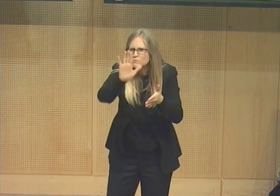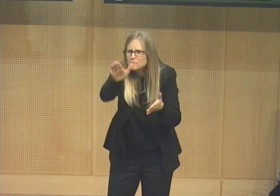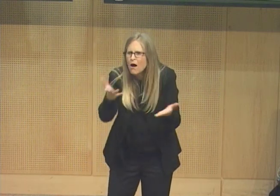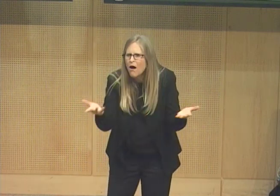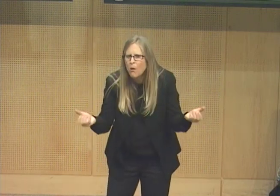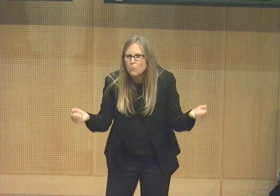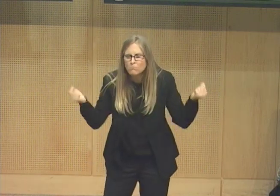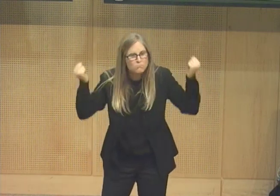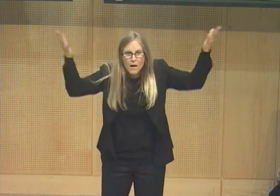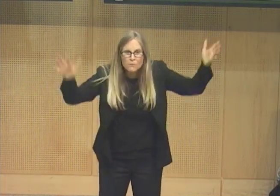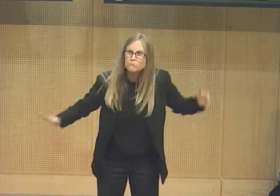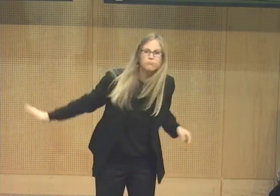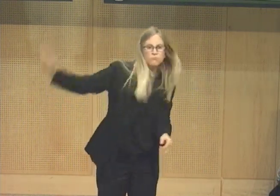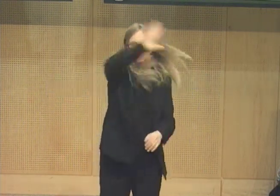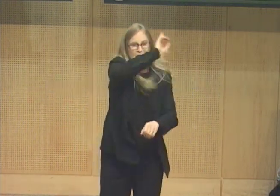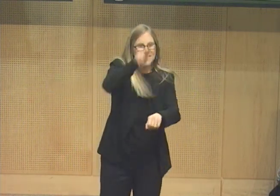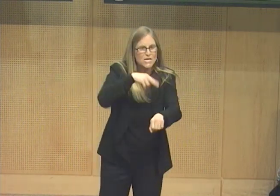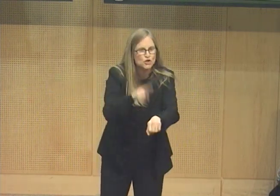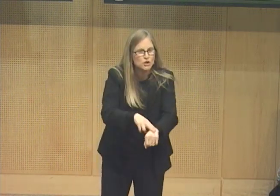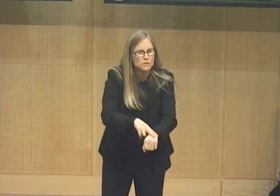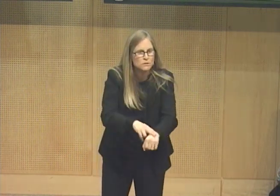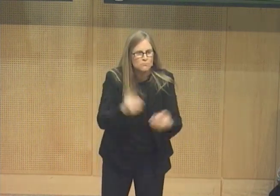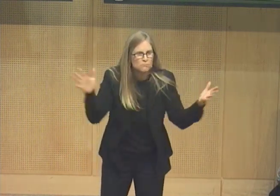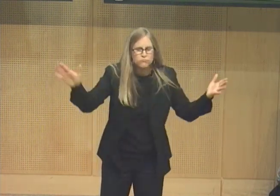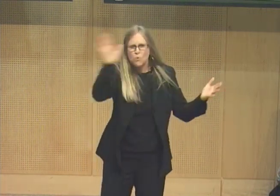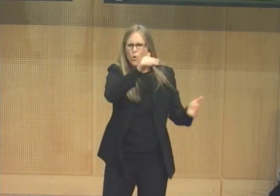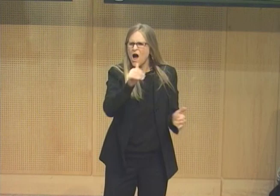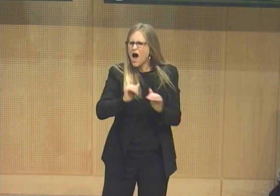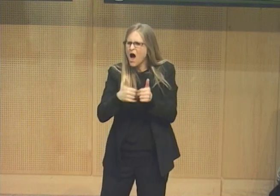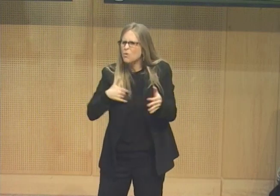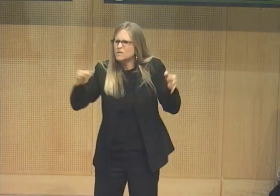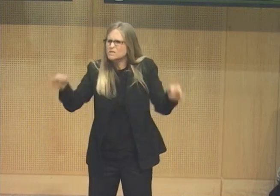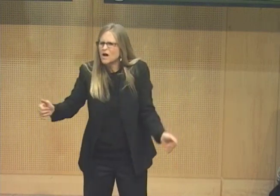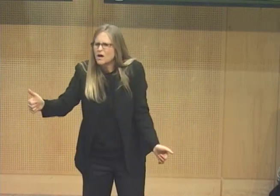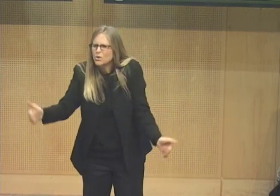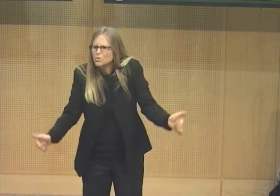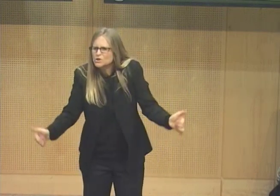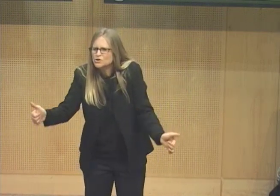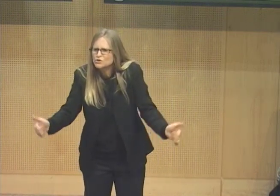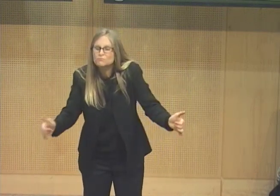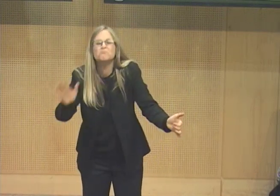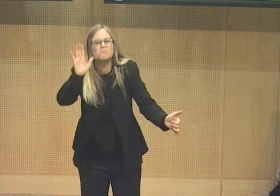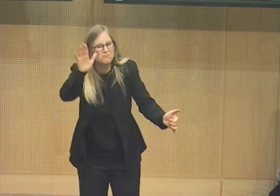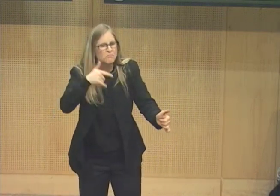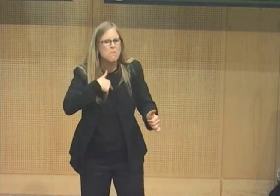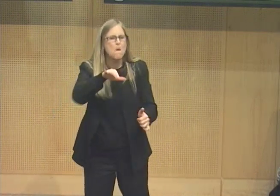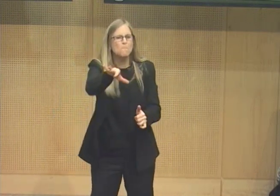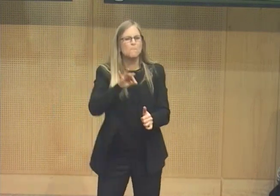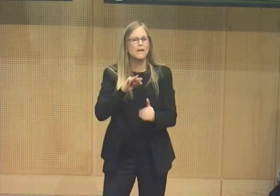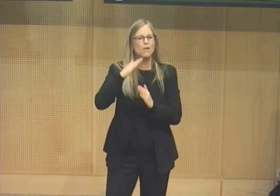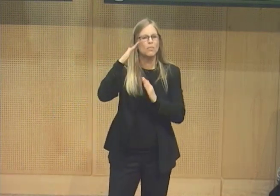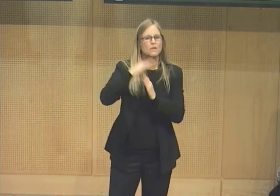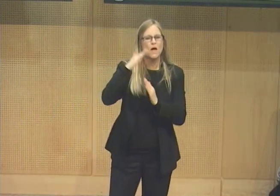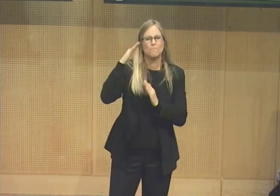I decided to use nationally published newspaper articles. How did I go about choosing them, you might be wondering.